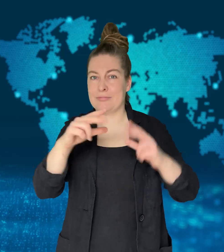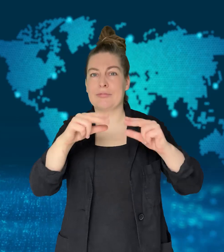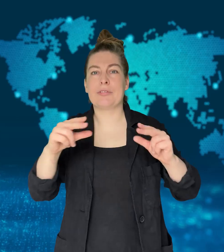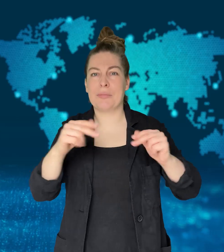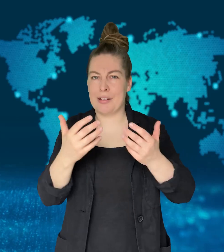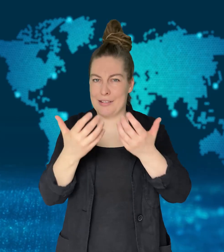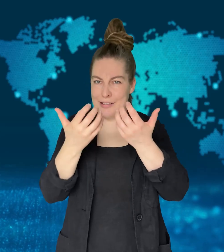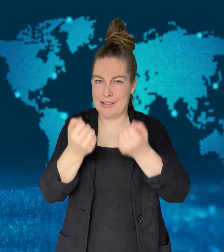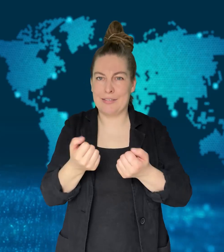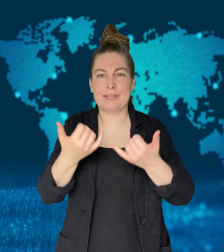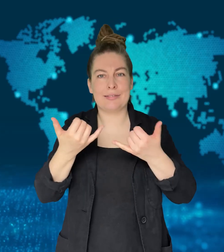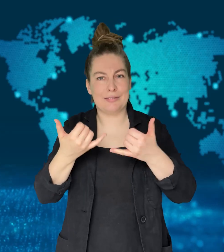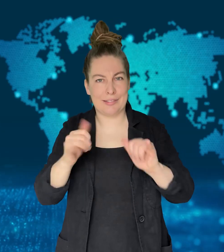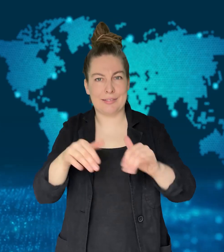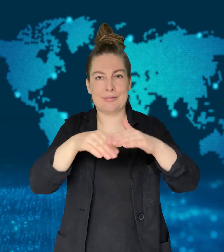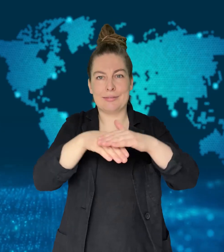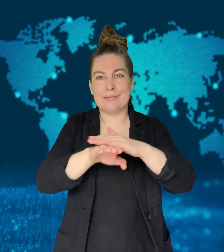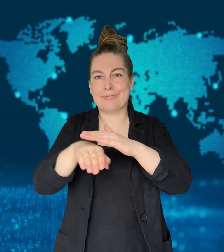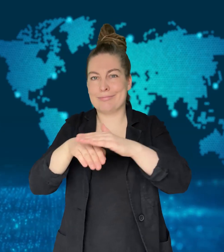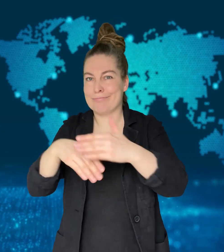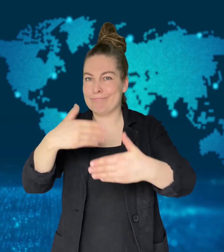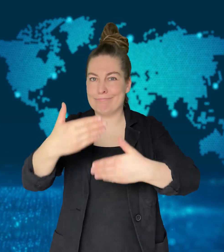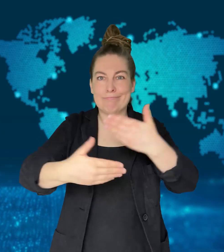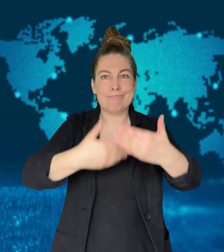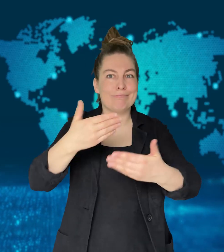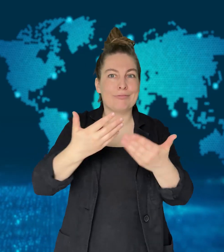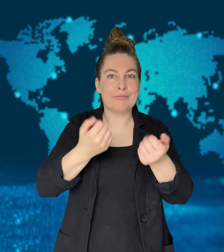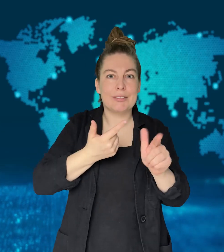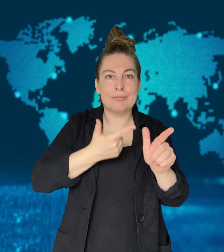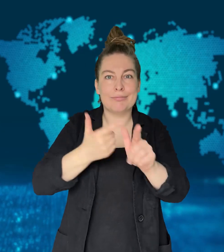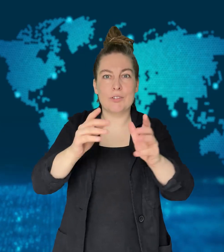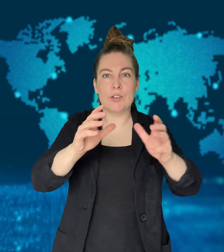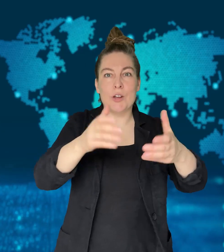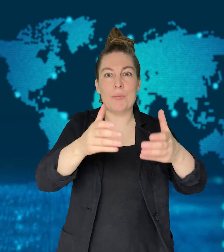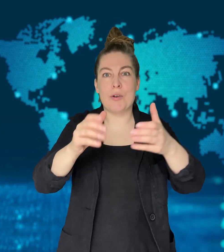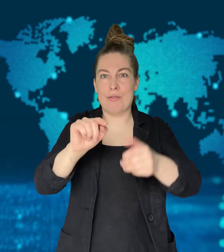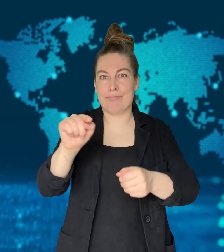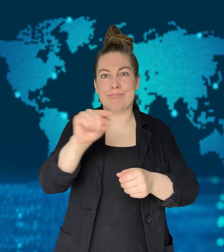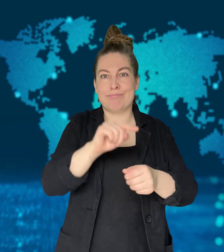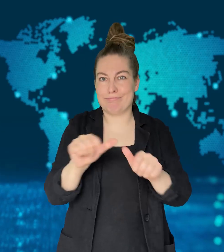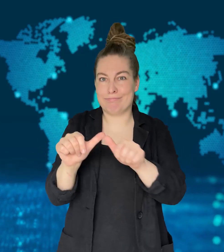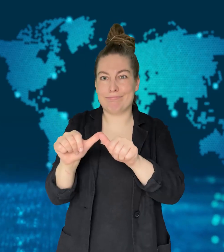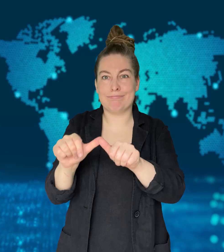and the Lebanese army has not fully deployed to the area.